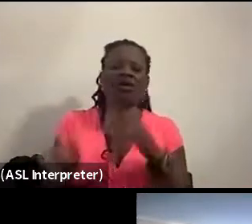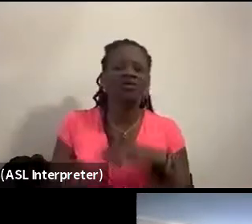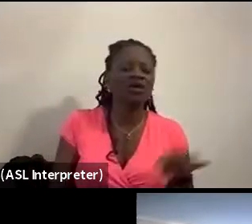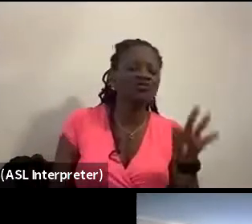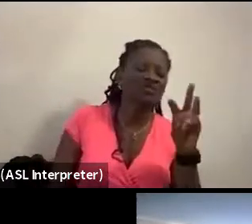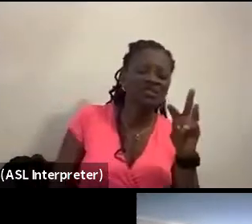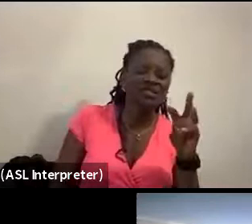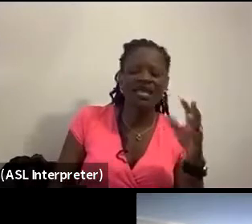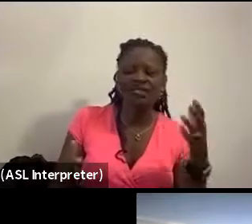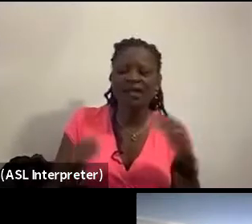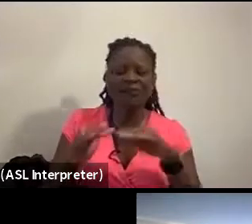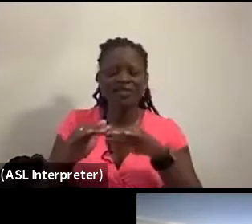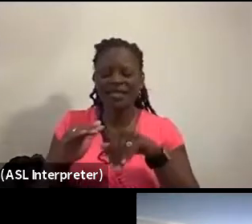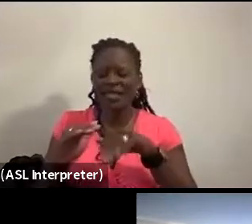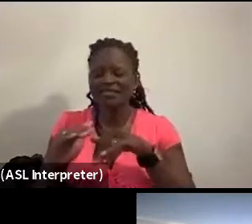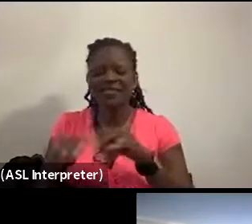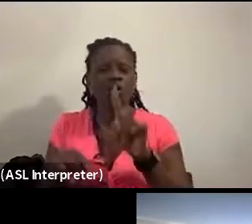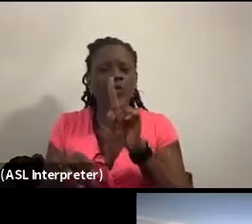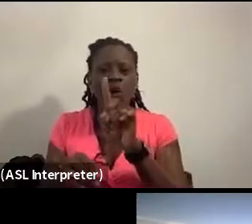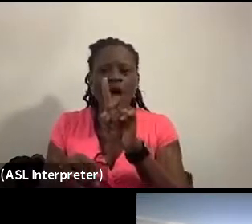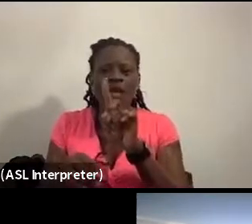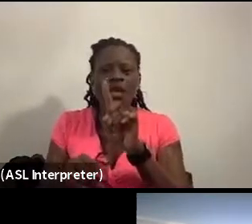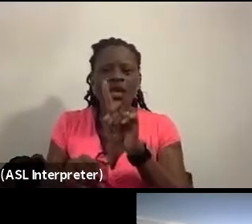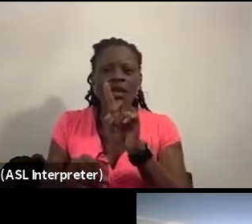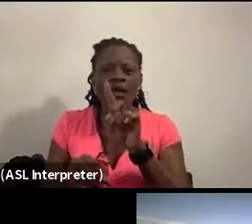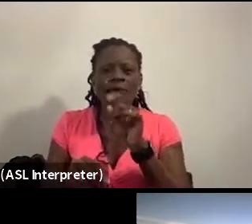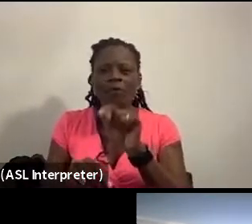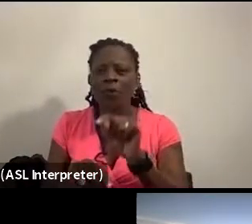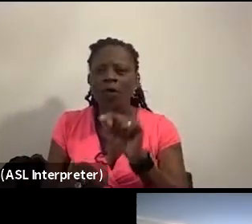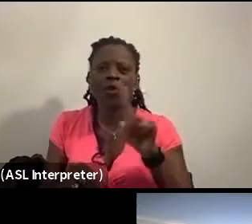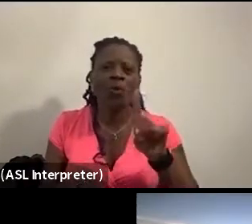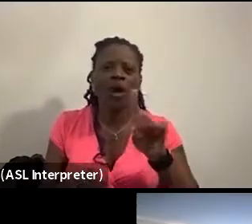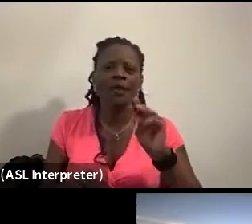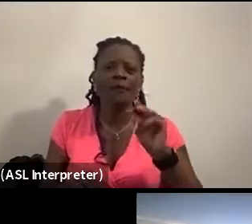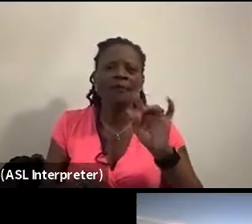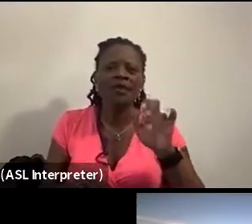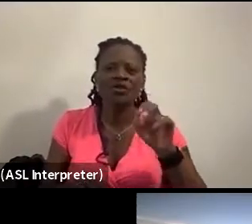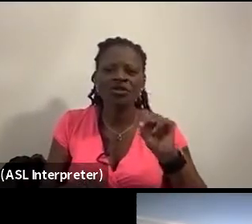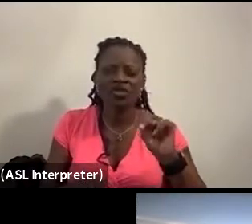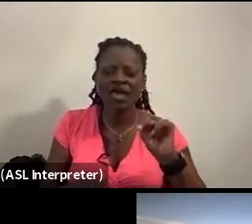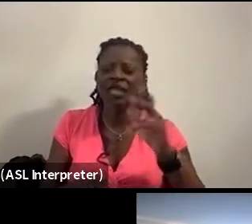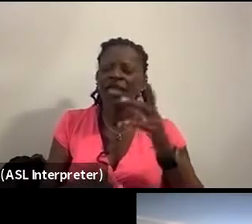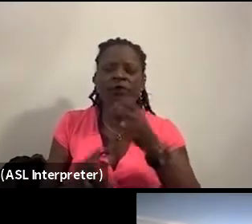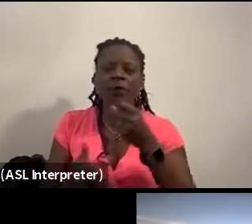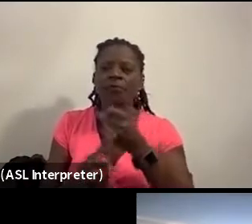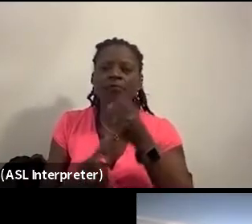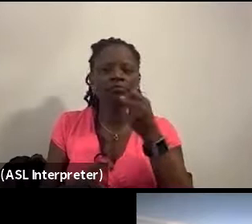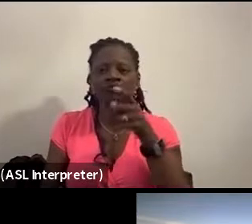less than one in one million chance of any problem in this respect. But there are certainly things that people should look out for.